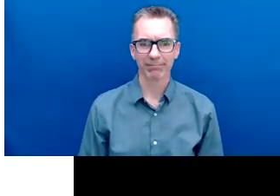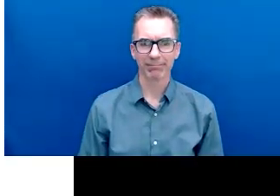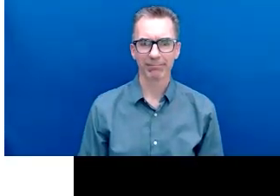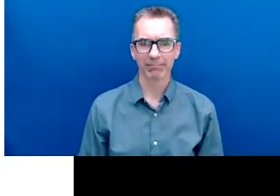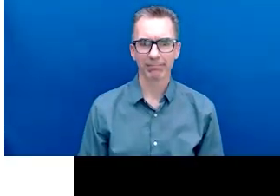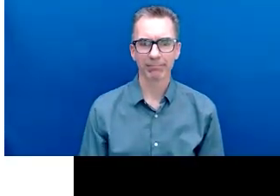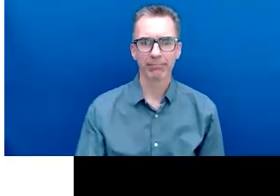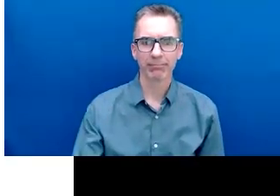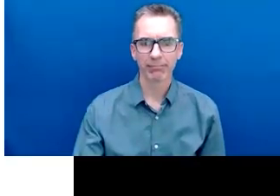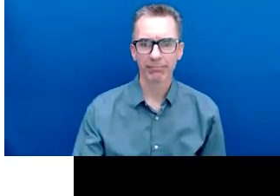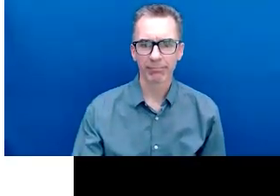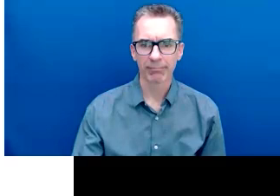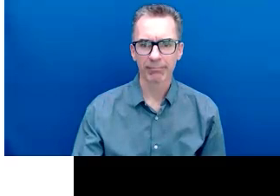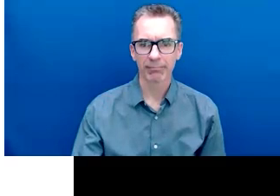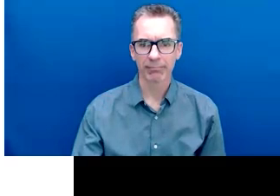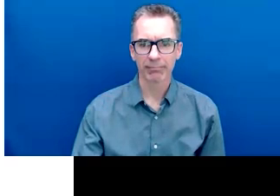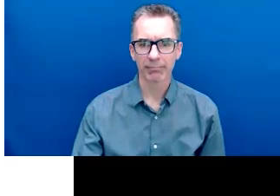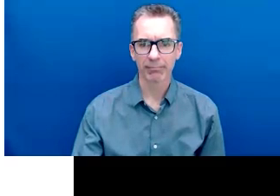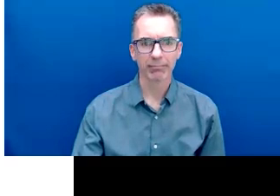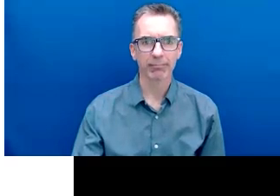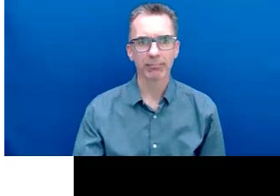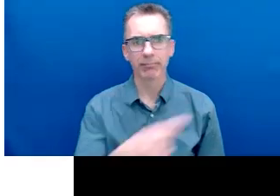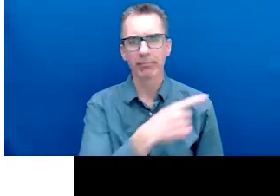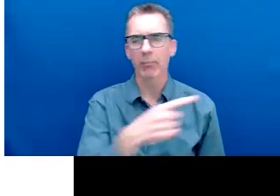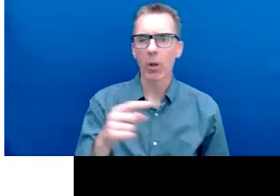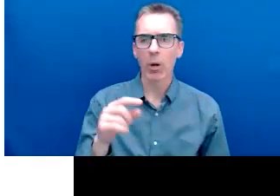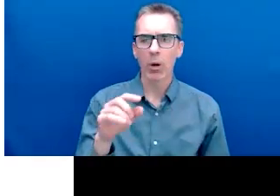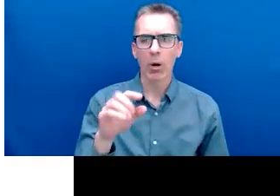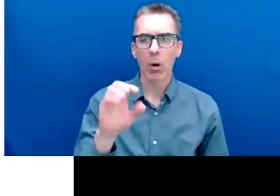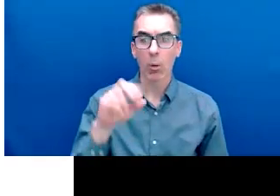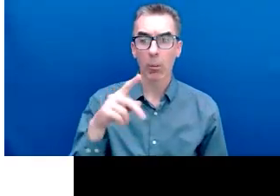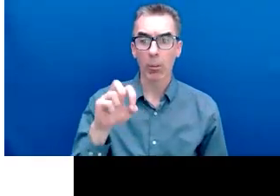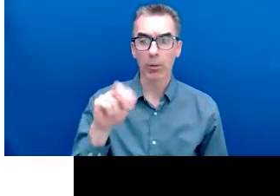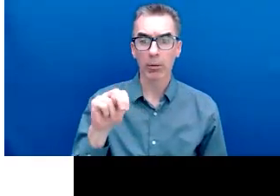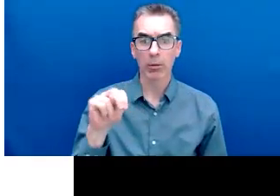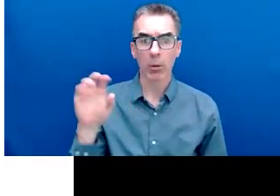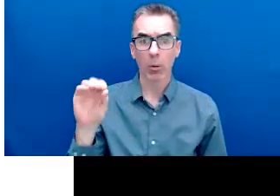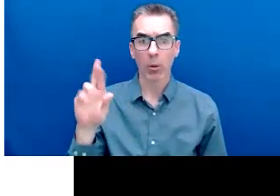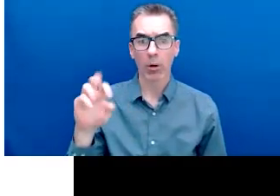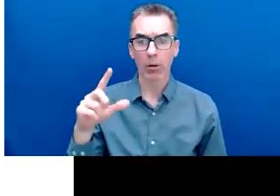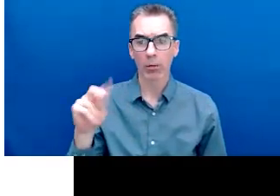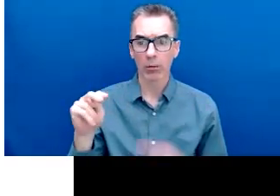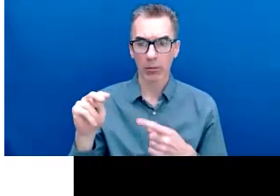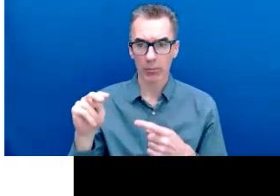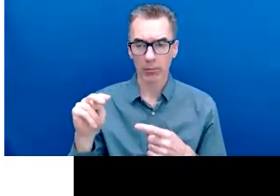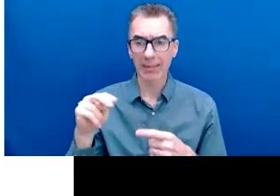Okay. Open Oregon is a smaller collection. It's focused in Oregon, but I know that quite